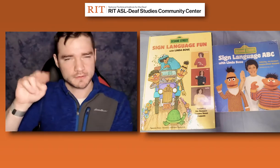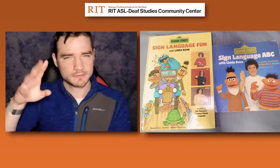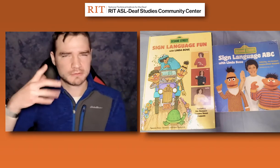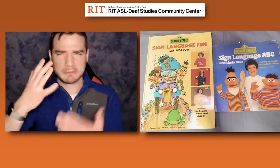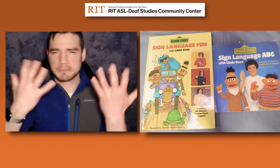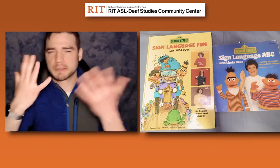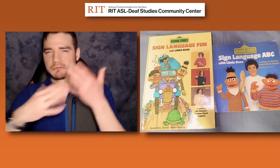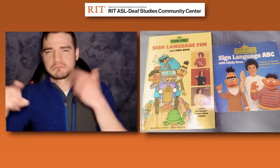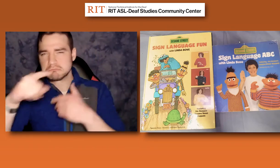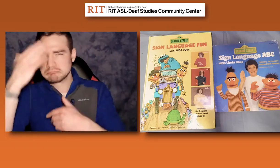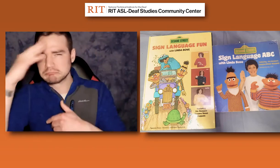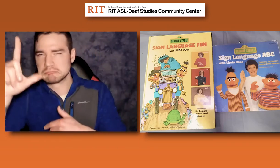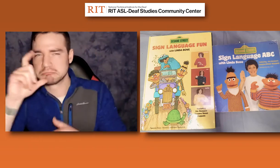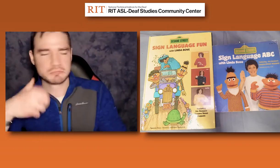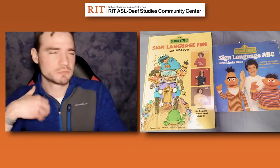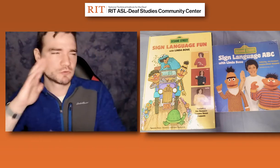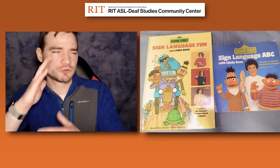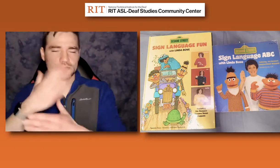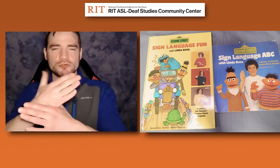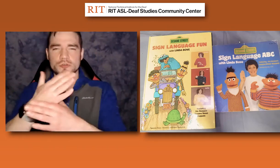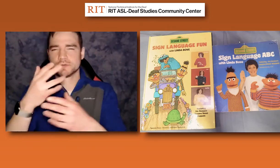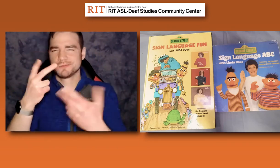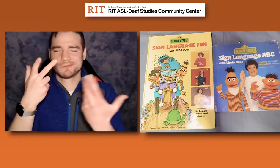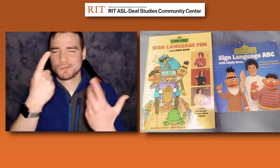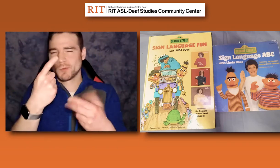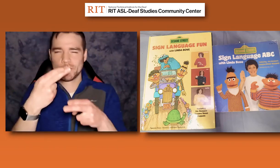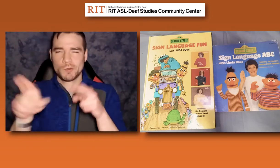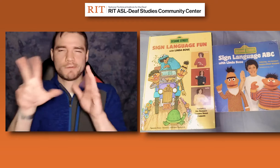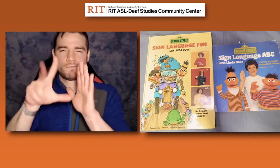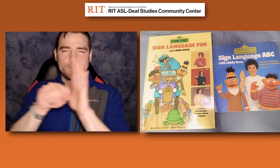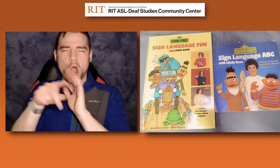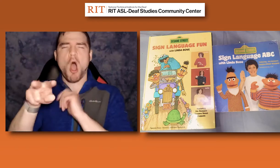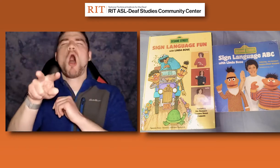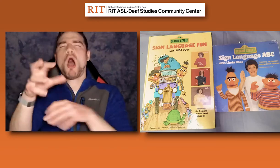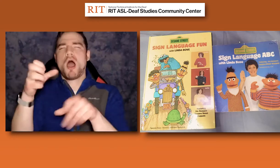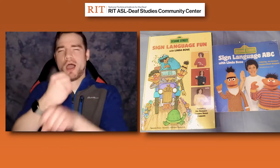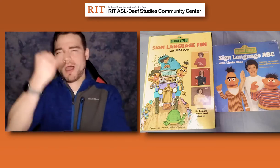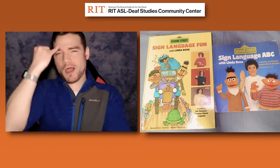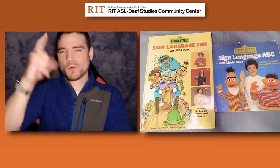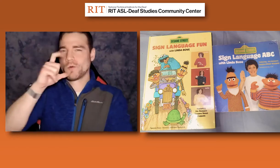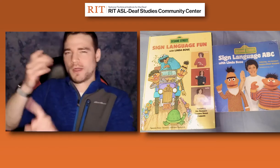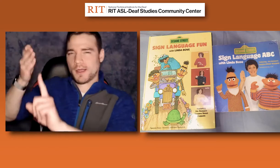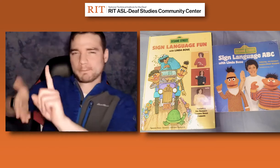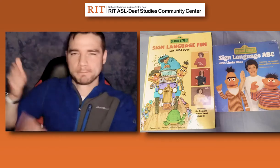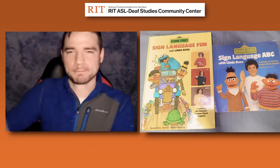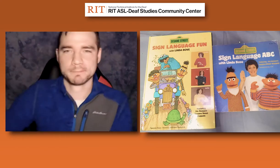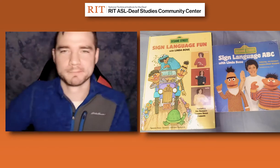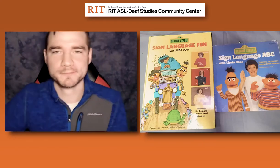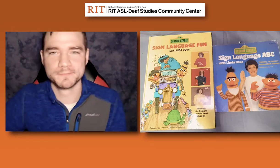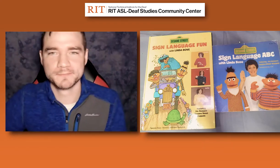Some of you may not know, so I'm just gonna show you a quick video just so you can get an idea of who he was.